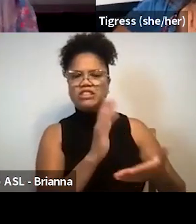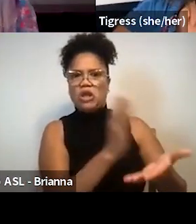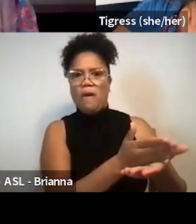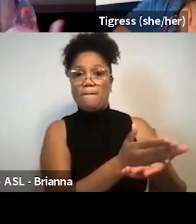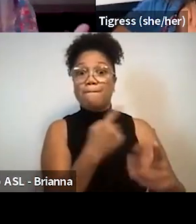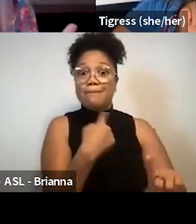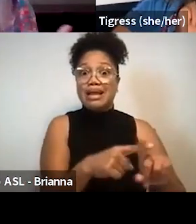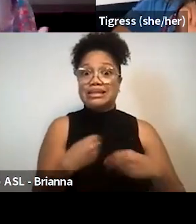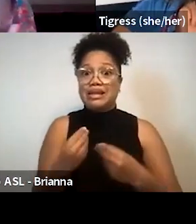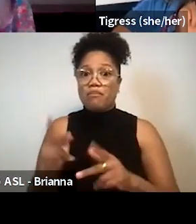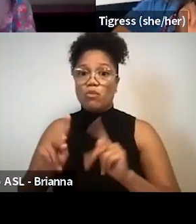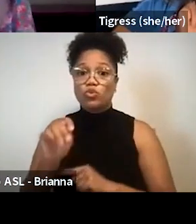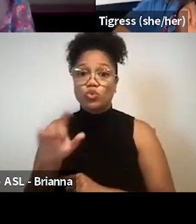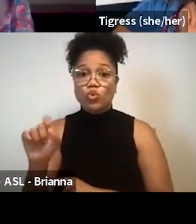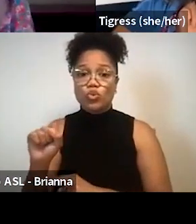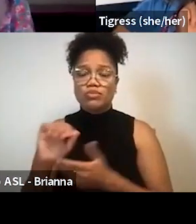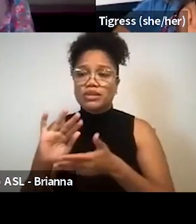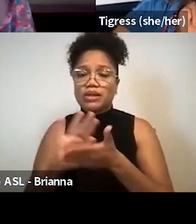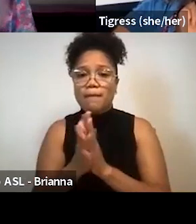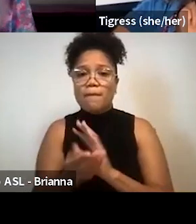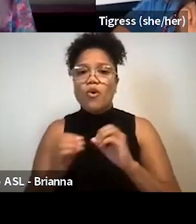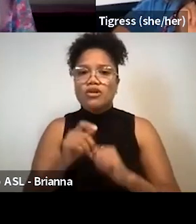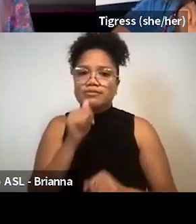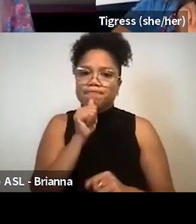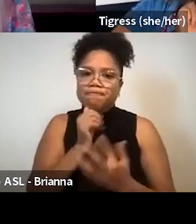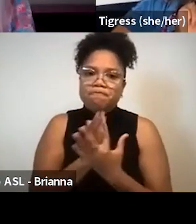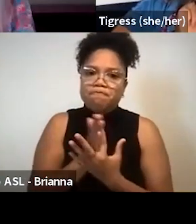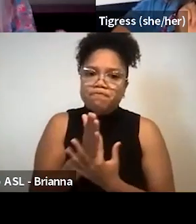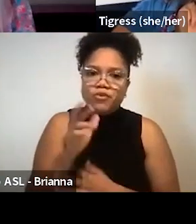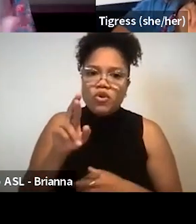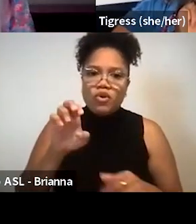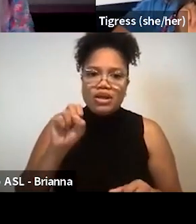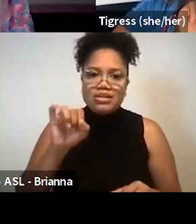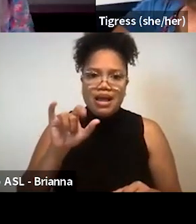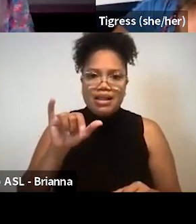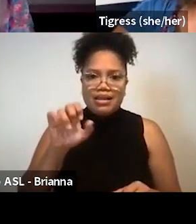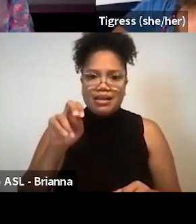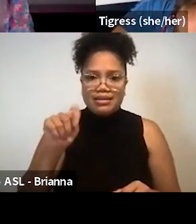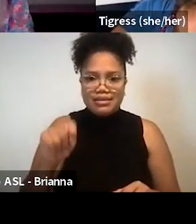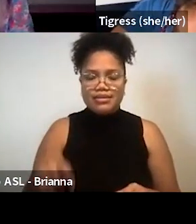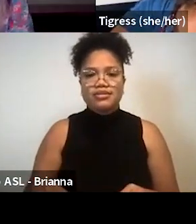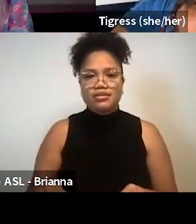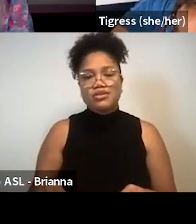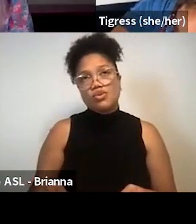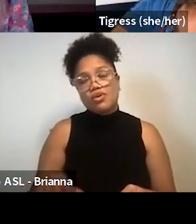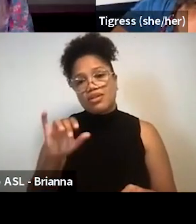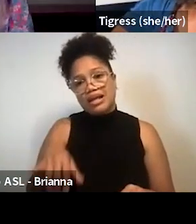you know, as as they face those directly. So anyway, that's sort of the crux of the work that we did